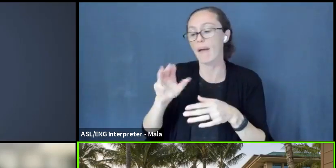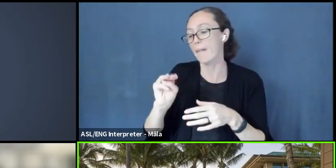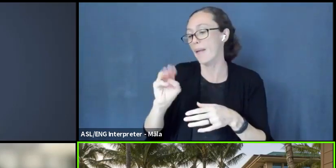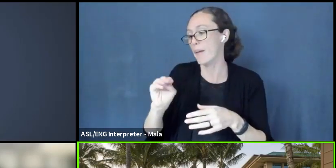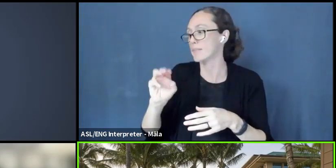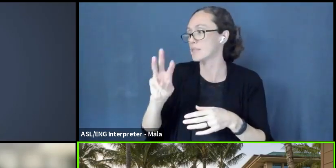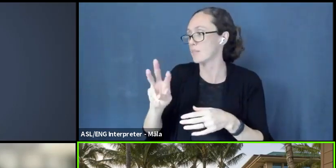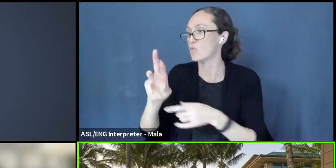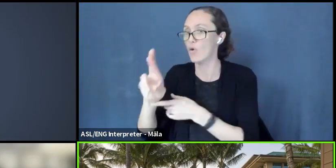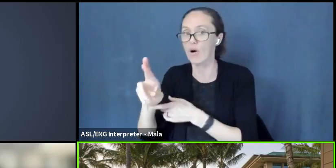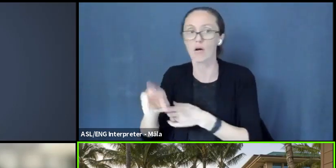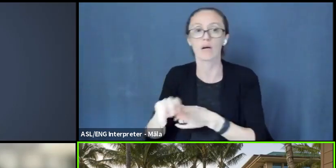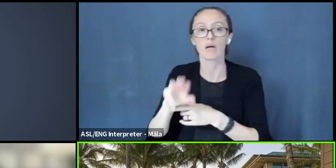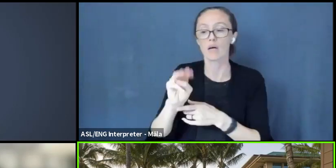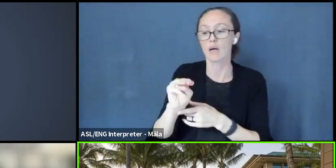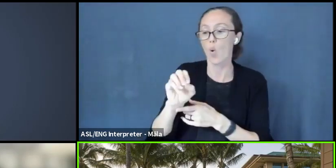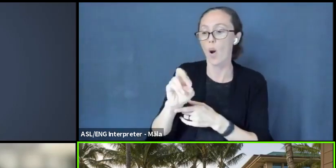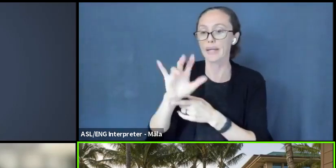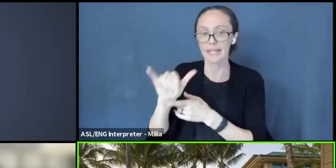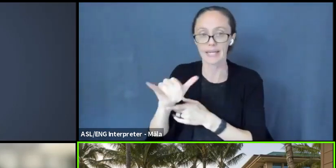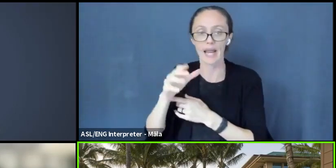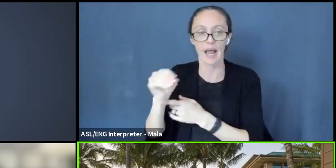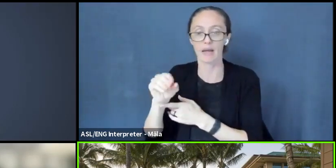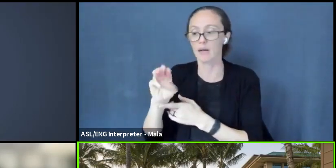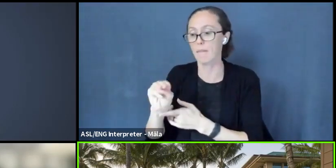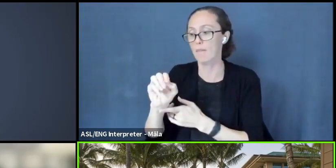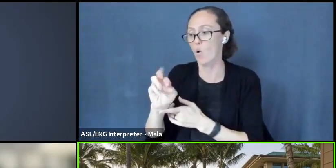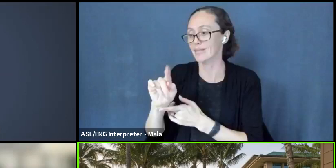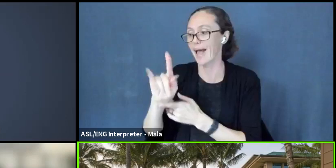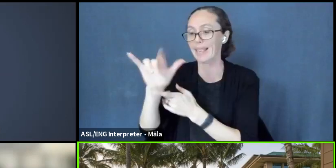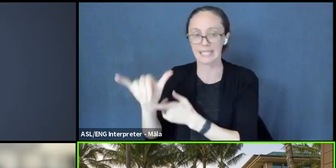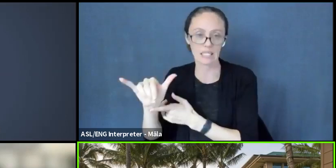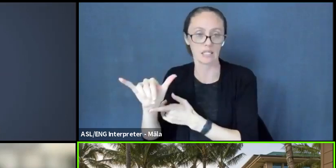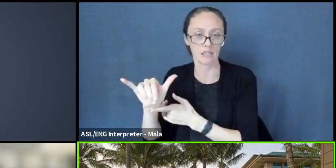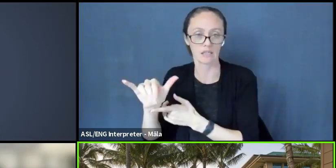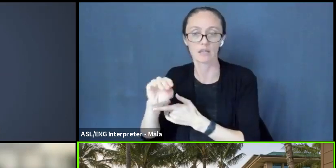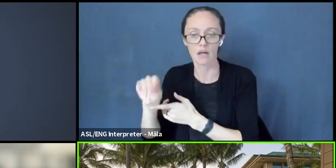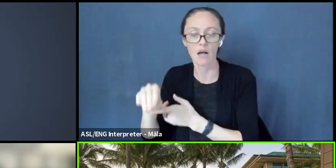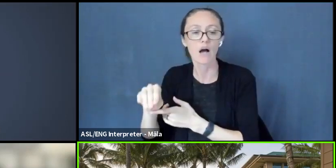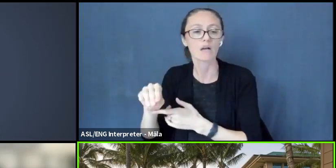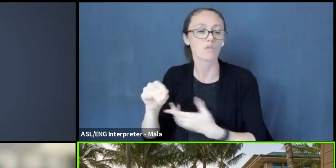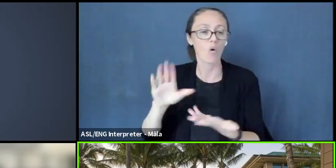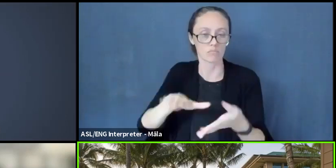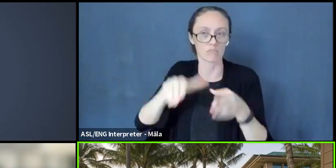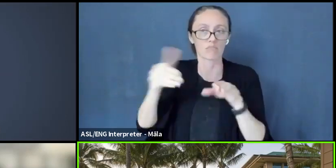They have been now put into easier infographics.